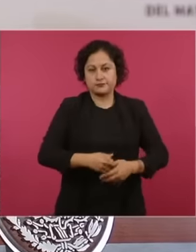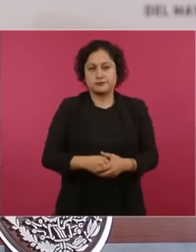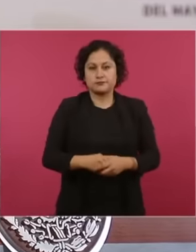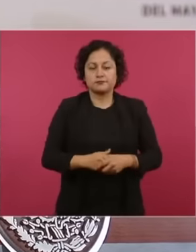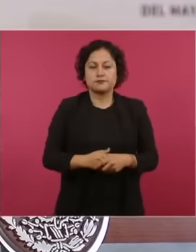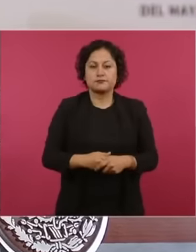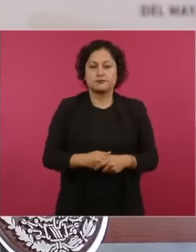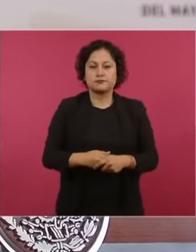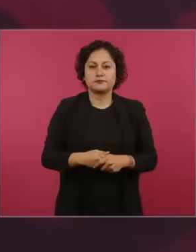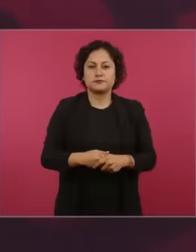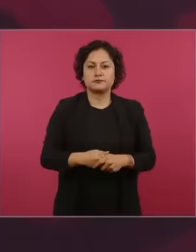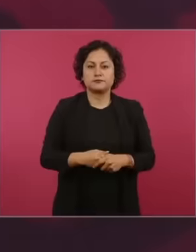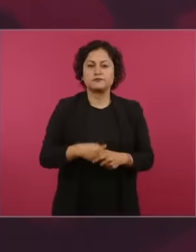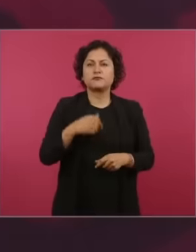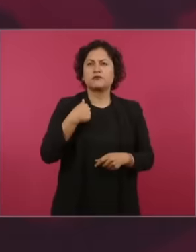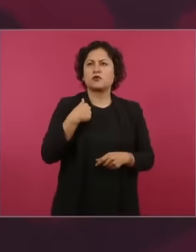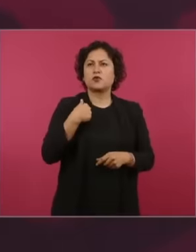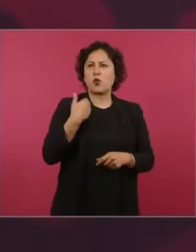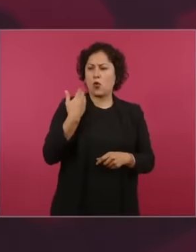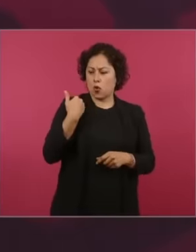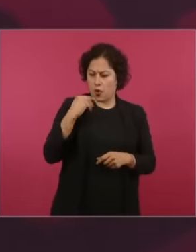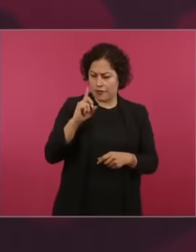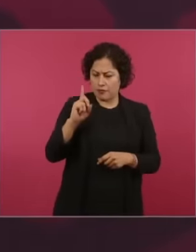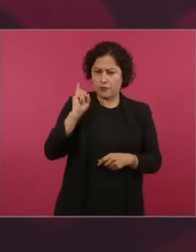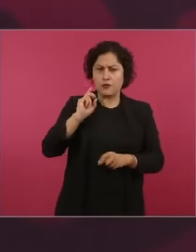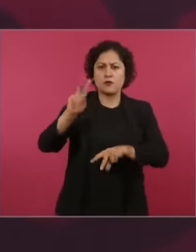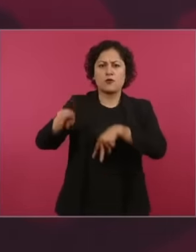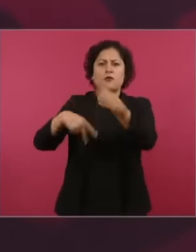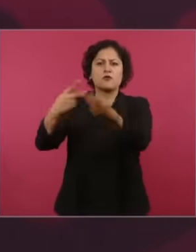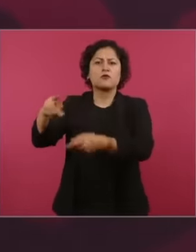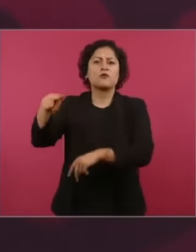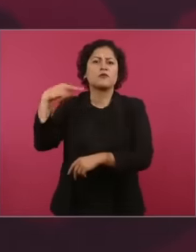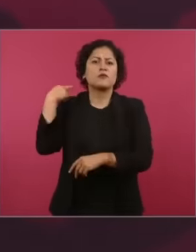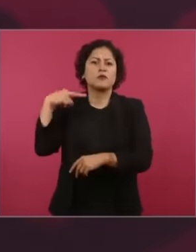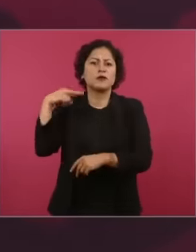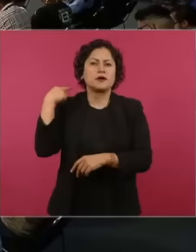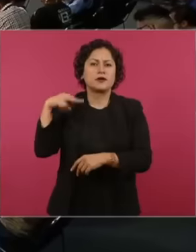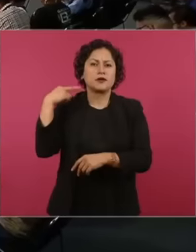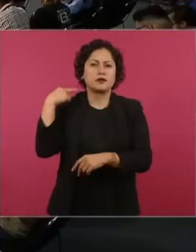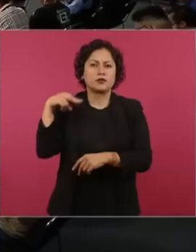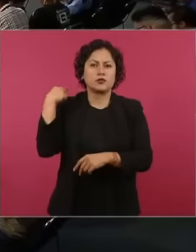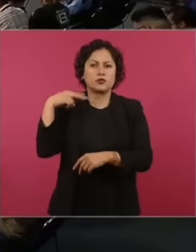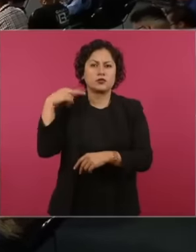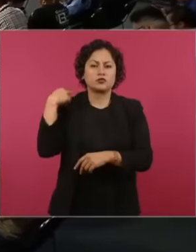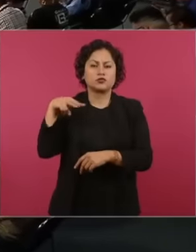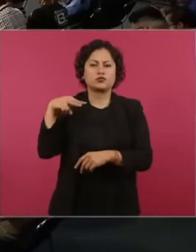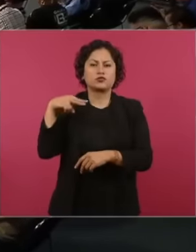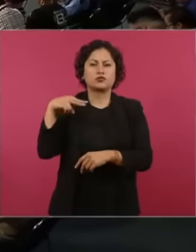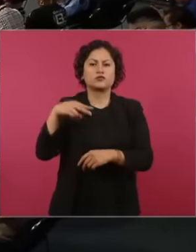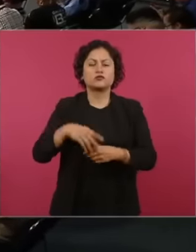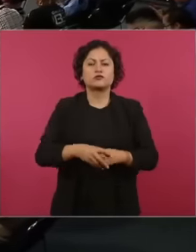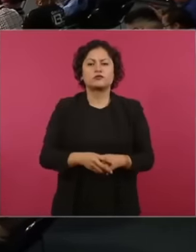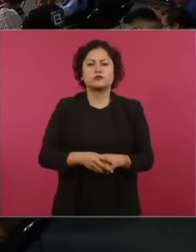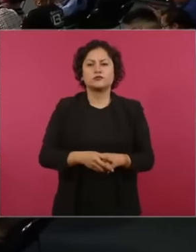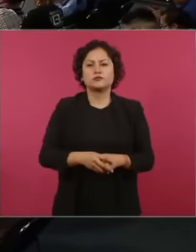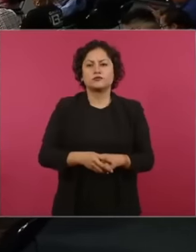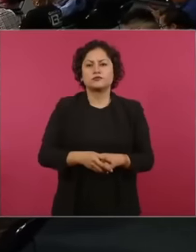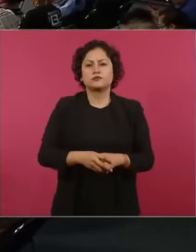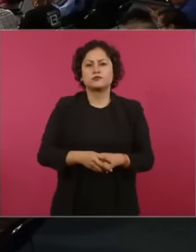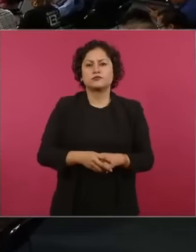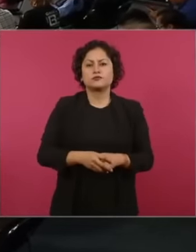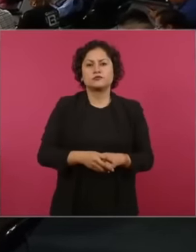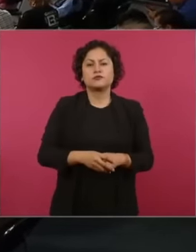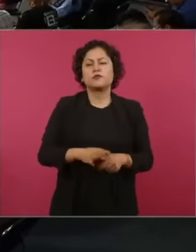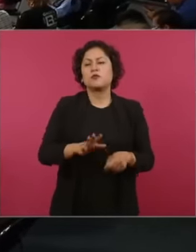I was just in Veracruz on Sunday because they commemorated the 110th anniversary